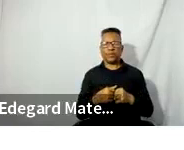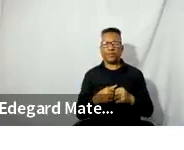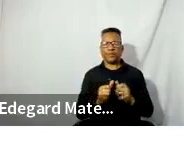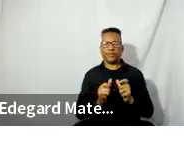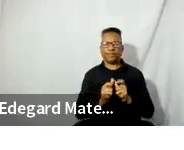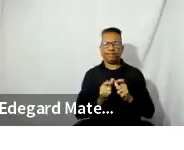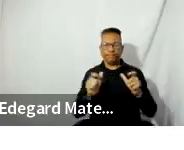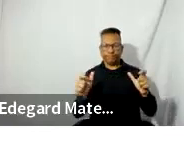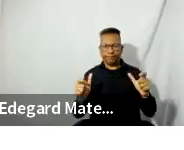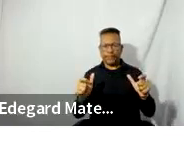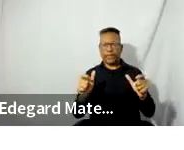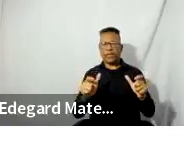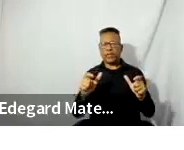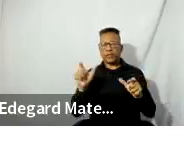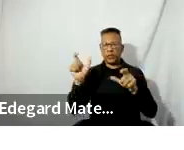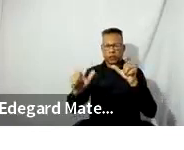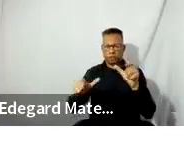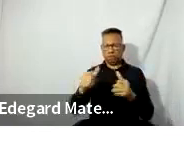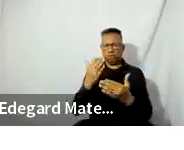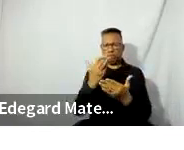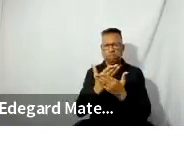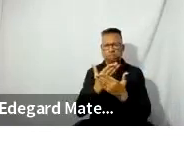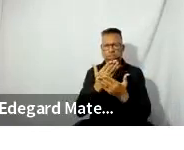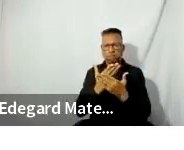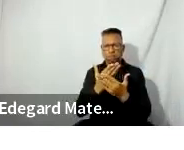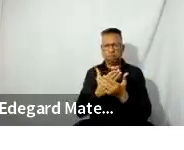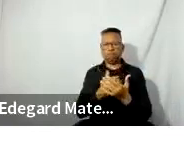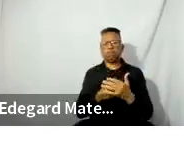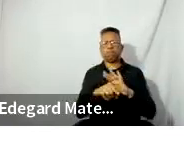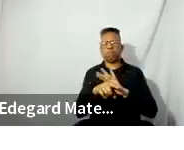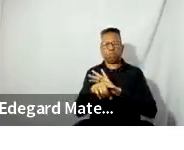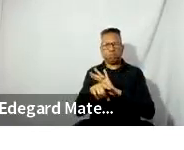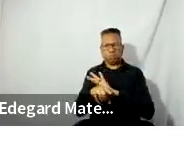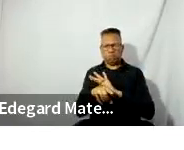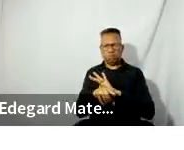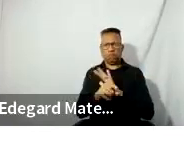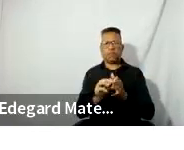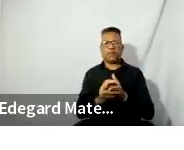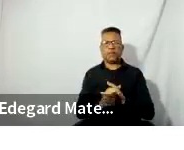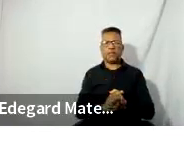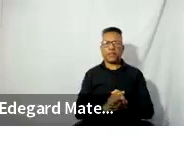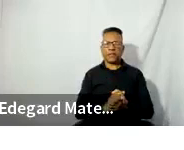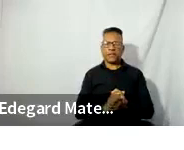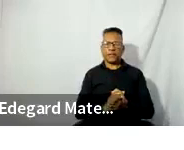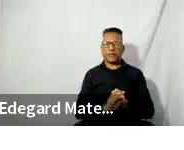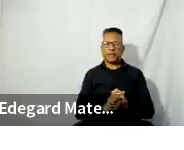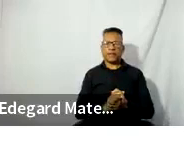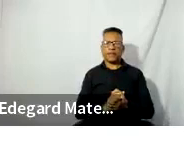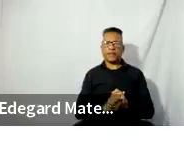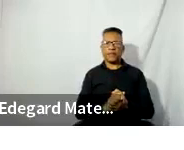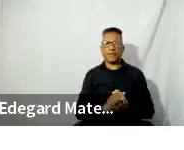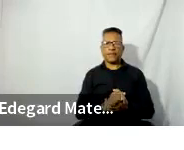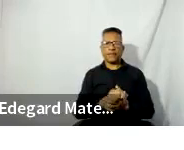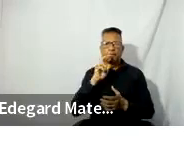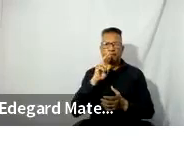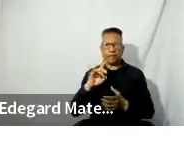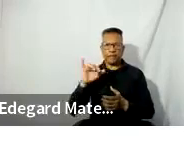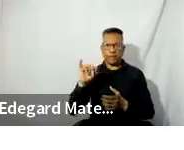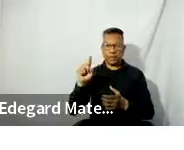most scholars most scholars in particular, Vanderville nd Vulcan and Vasina. asina the the gossip and and